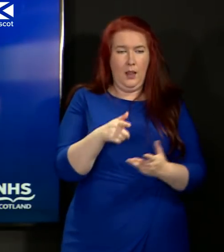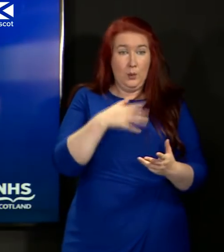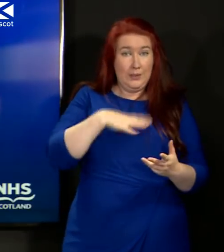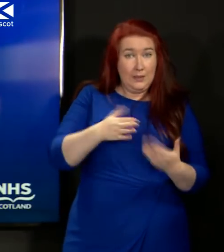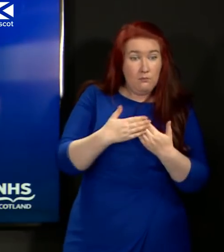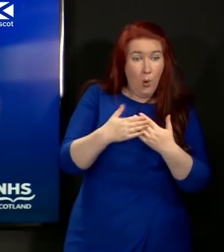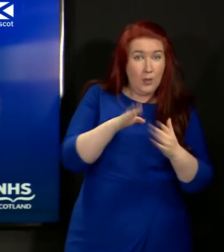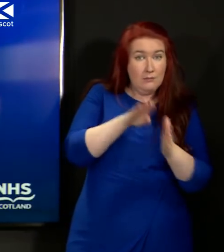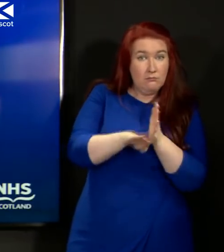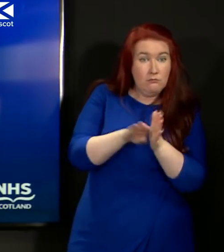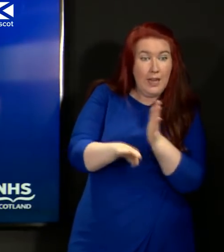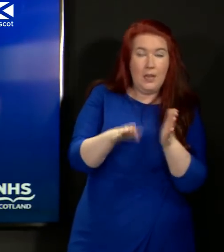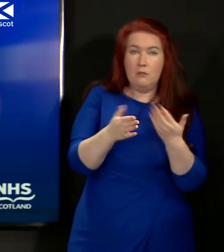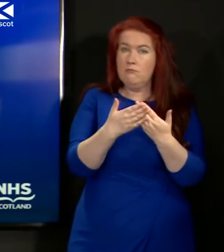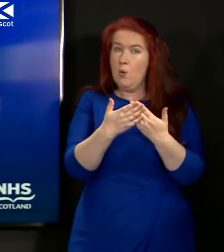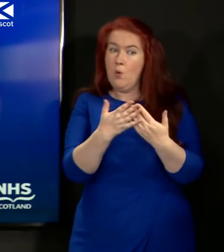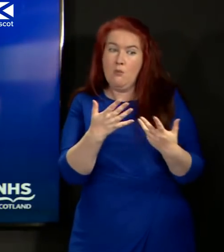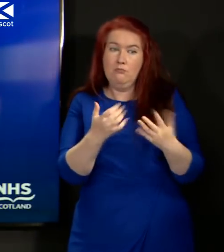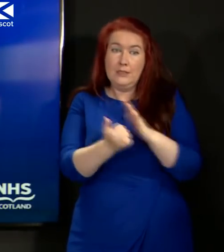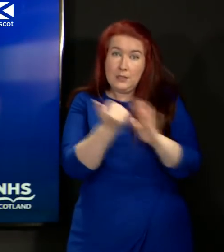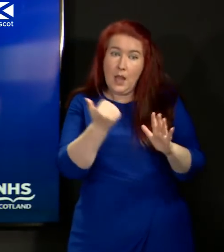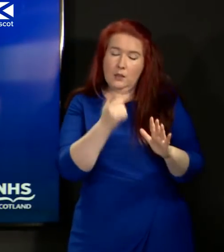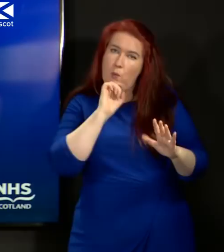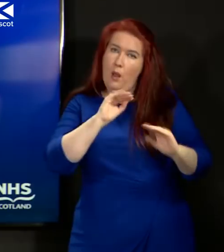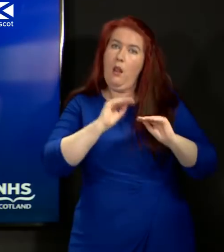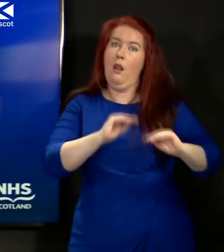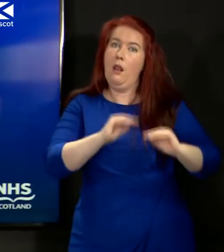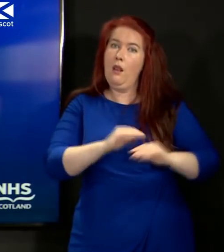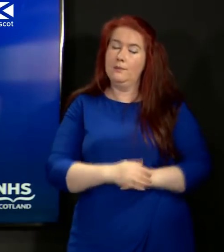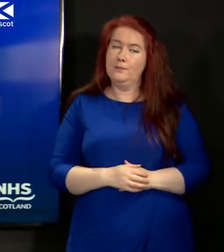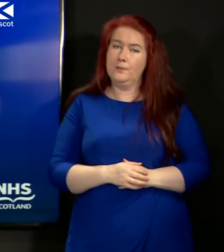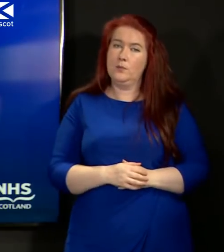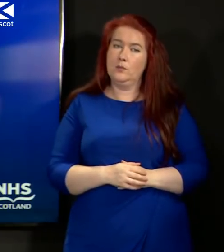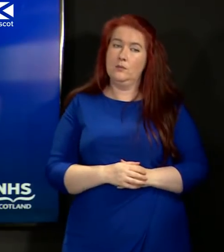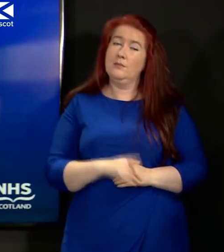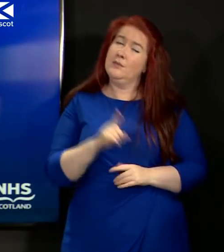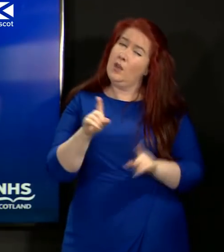needed to succeed. In addition, the UK Government has to play its part and I